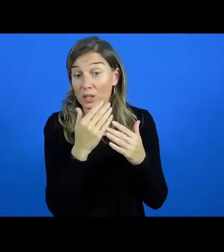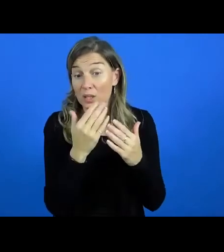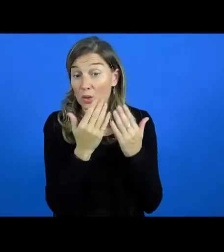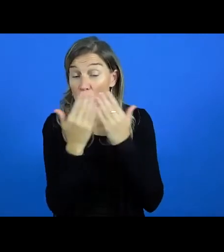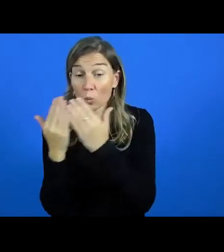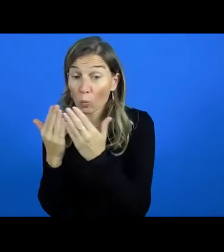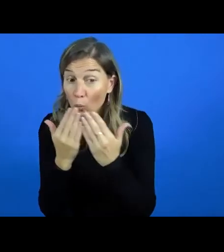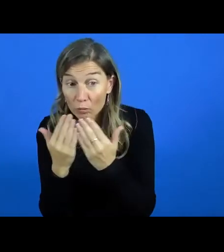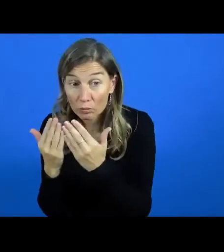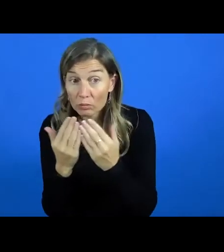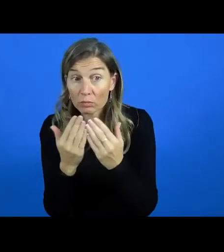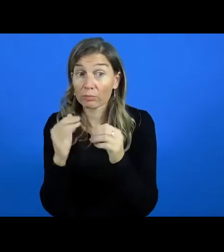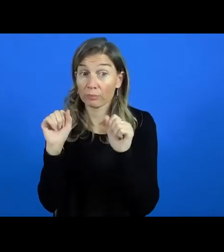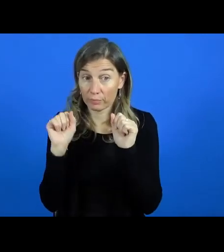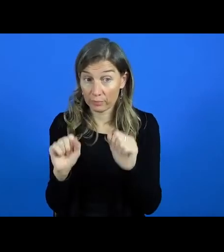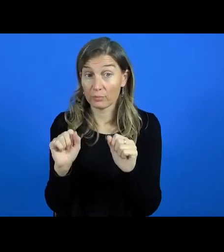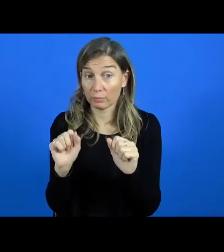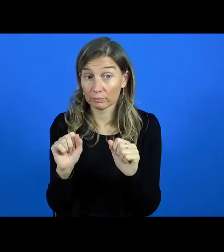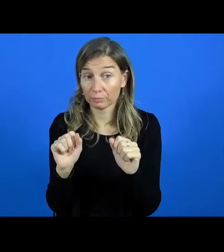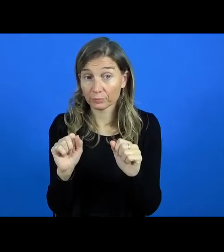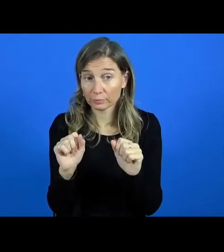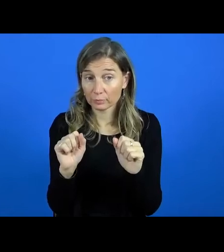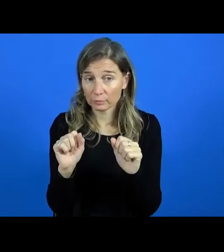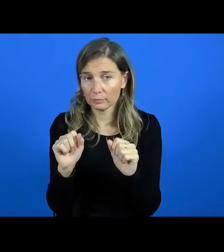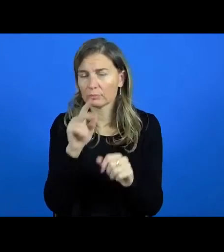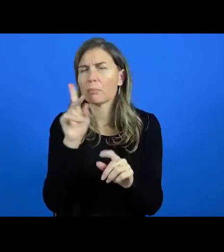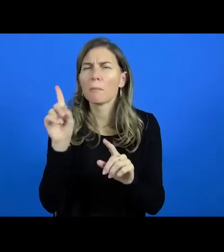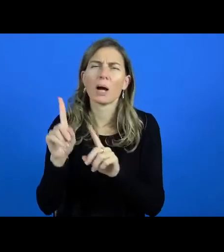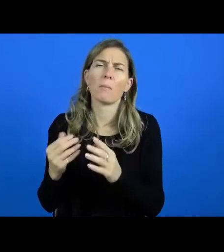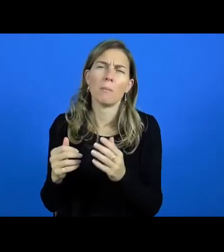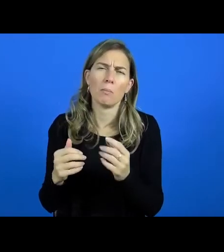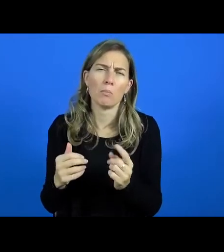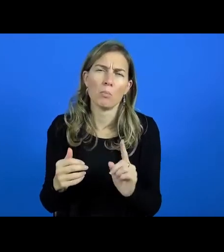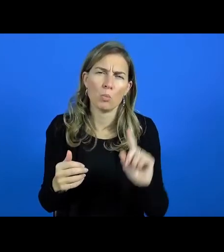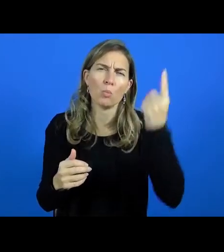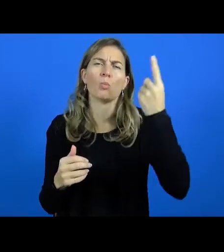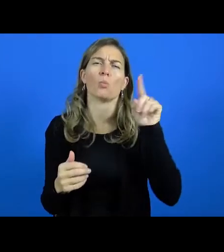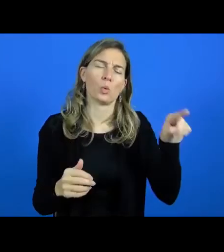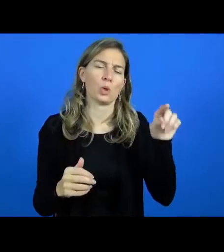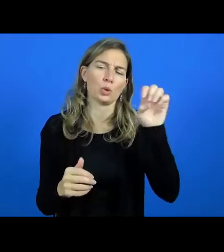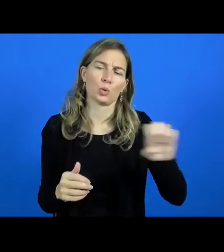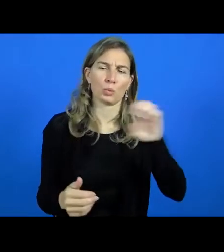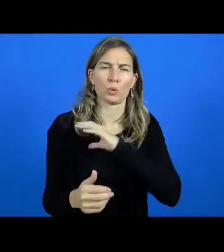Valentina will talk about this, we look at the Commissions'actions towards the schools. Next slide, please.